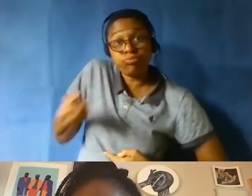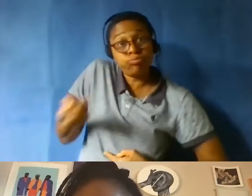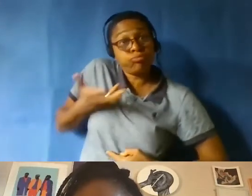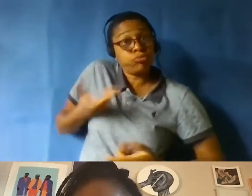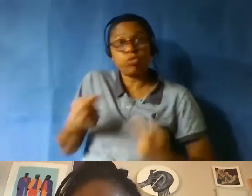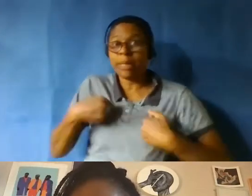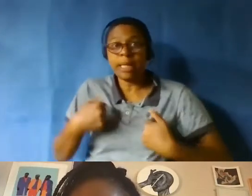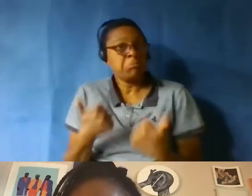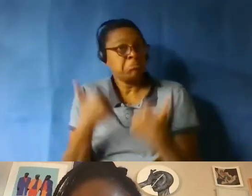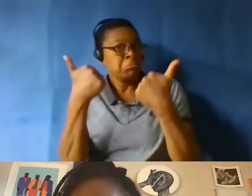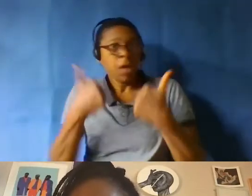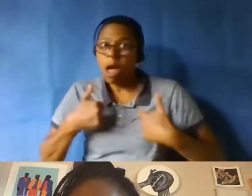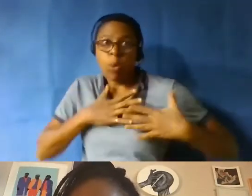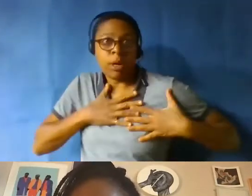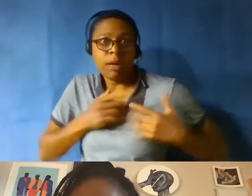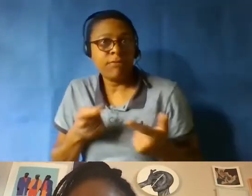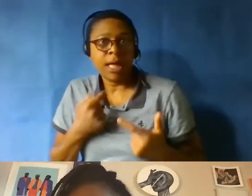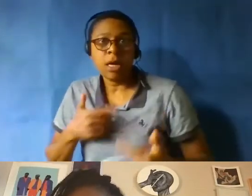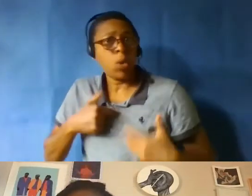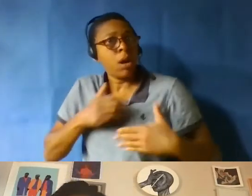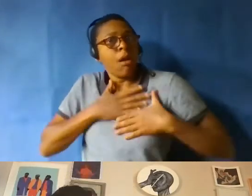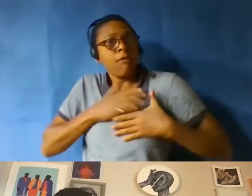am I'd love to engage those kind of conversations with people who know a lot